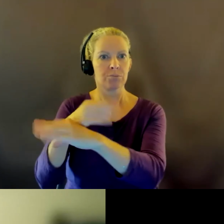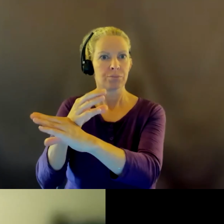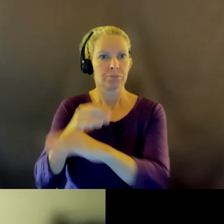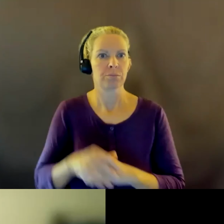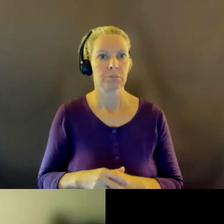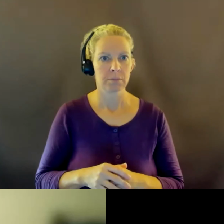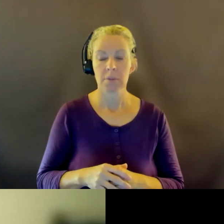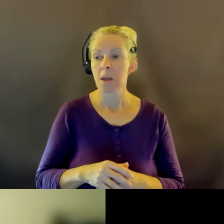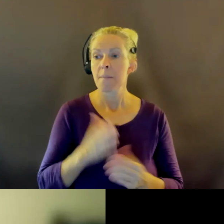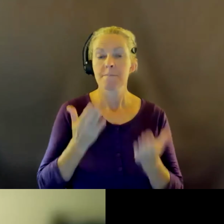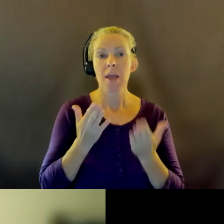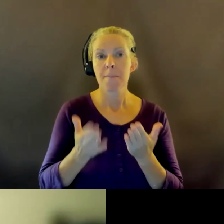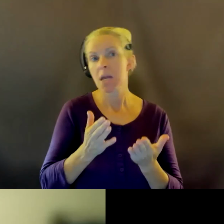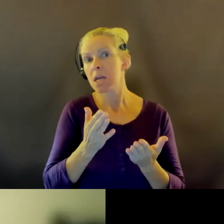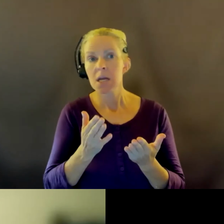box microphones?